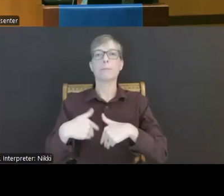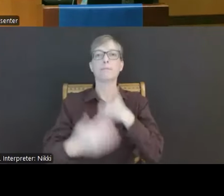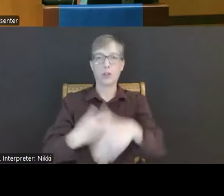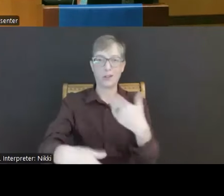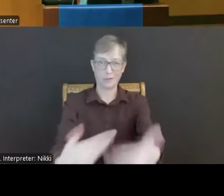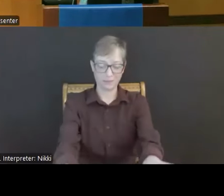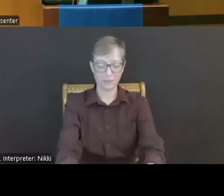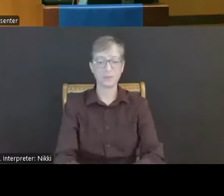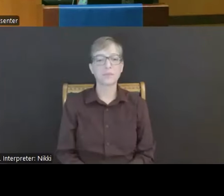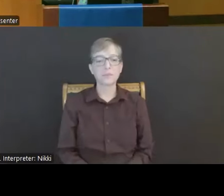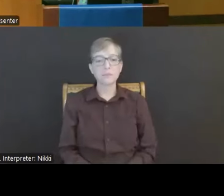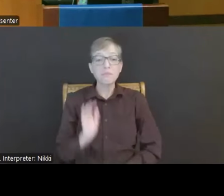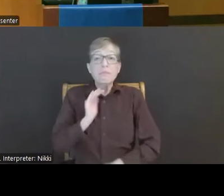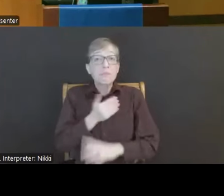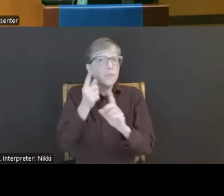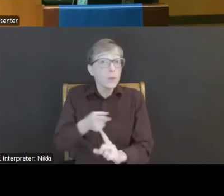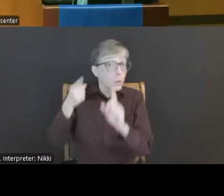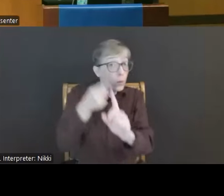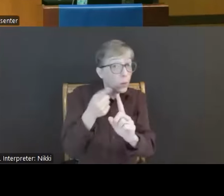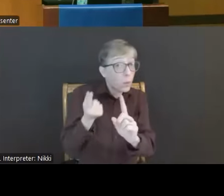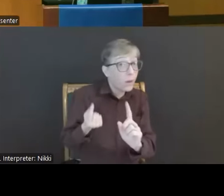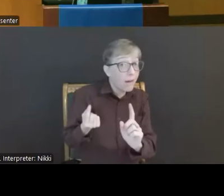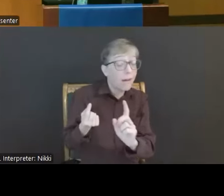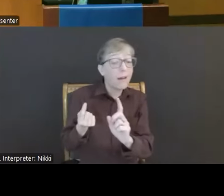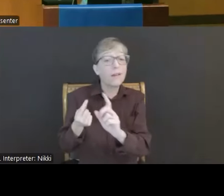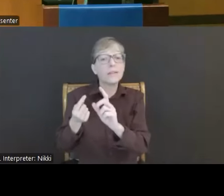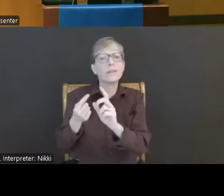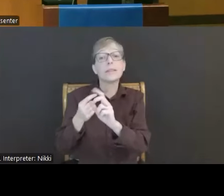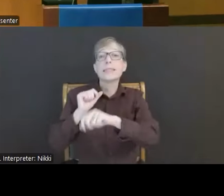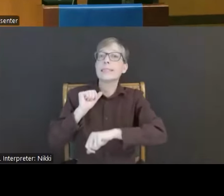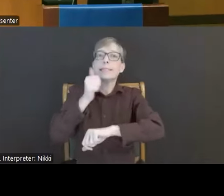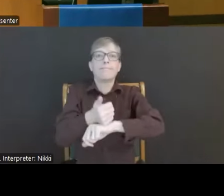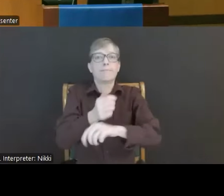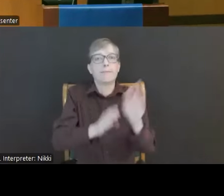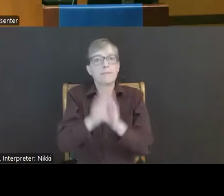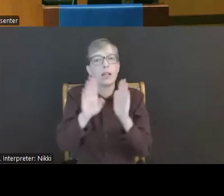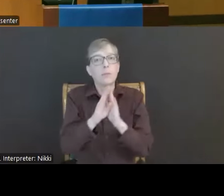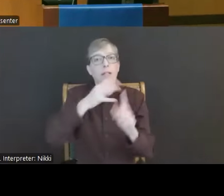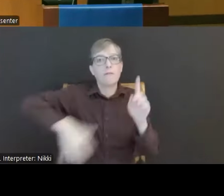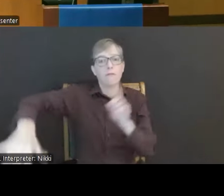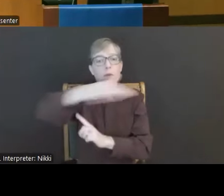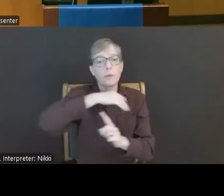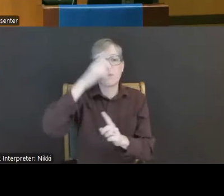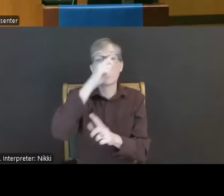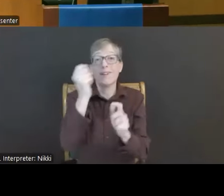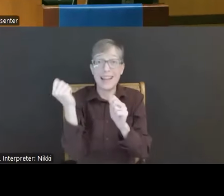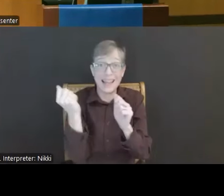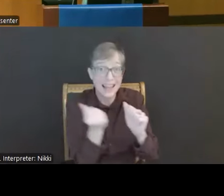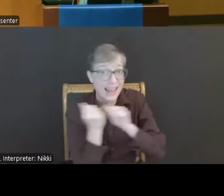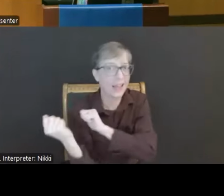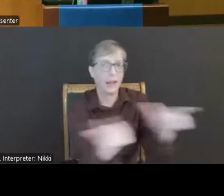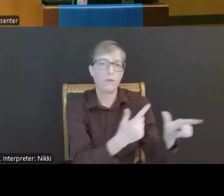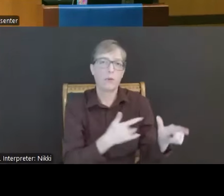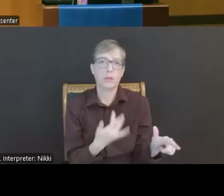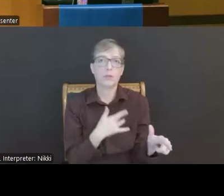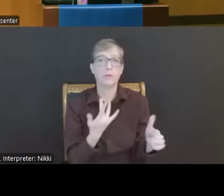create an environment where everyone feels valued respected and safe to be their authentic selves